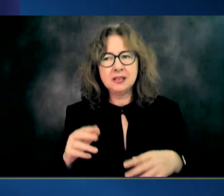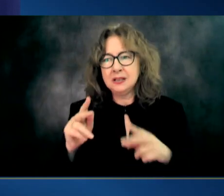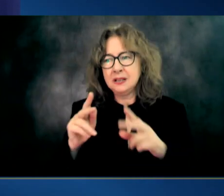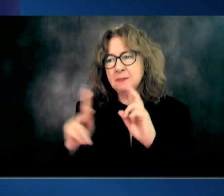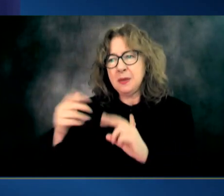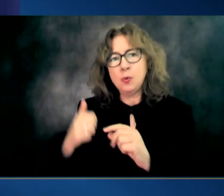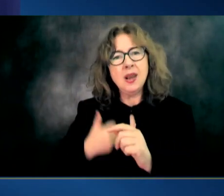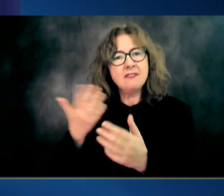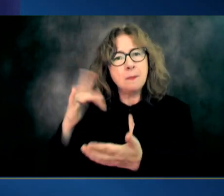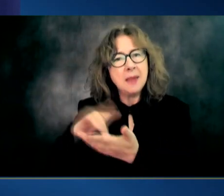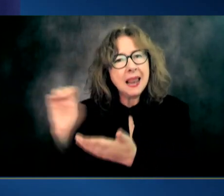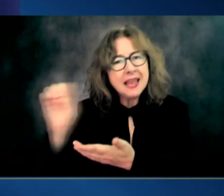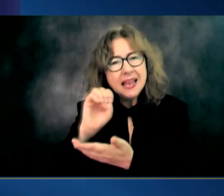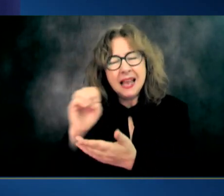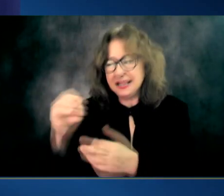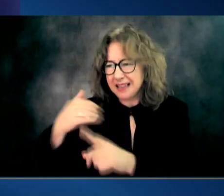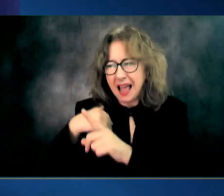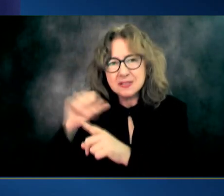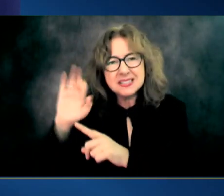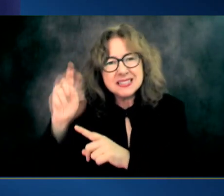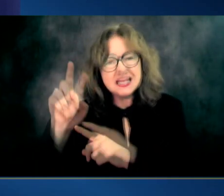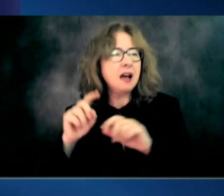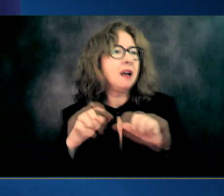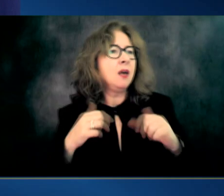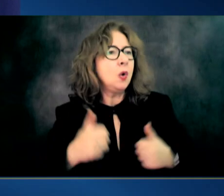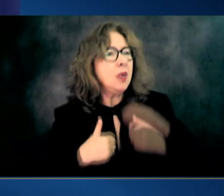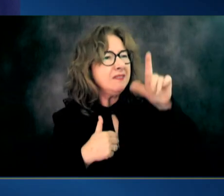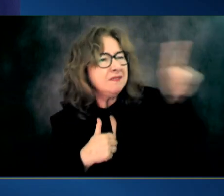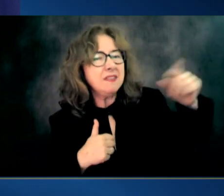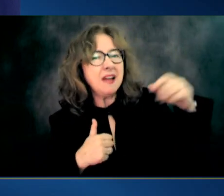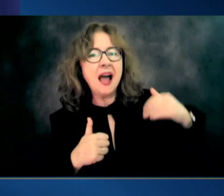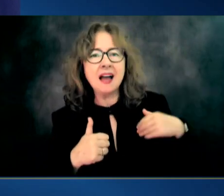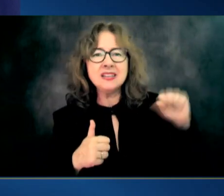and other places. And so, I really appreciate that story because it's -- in this country,